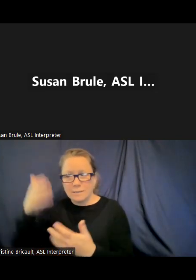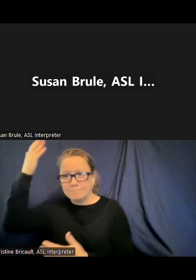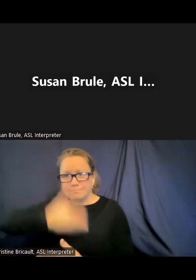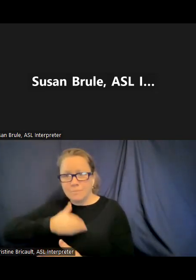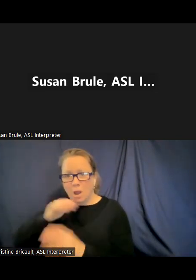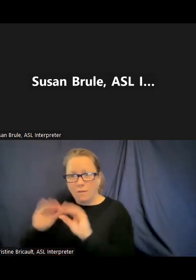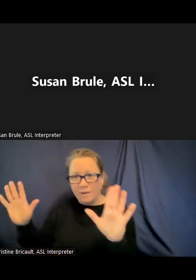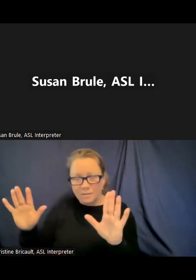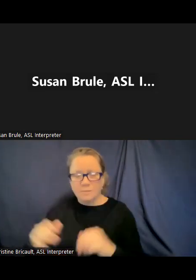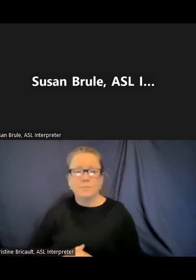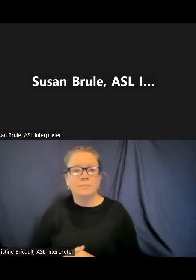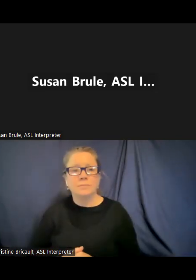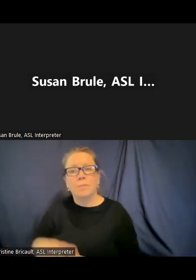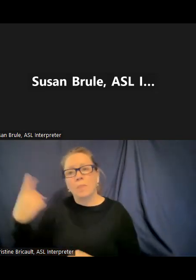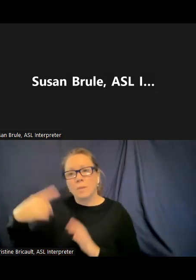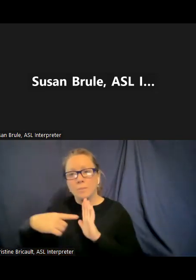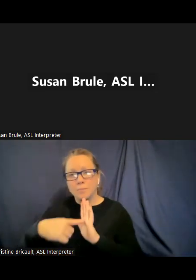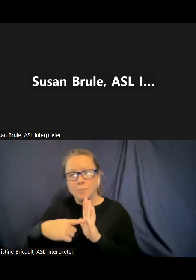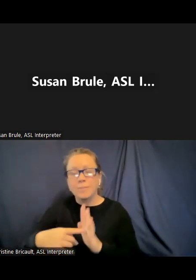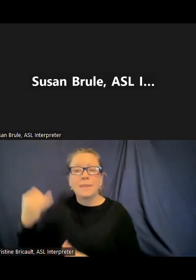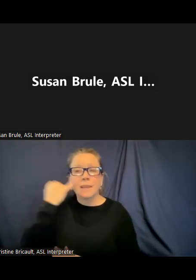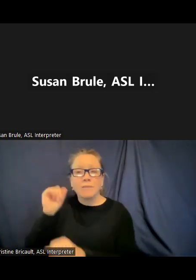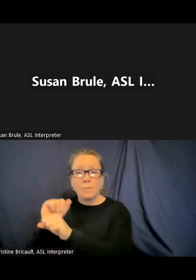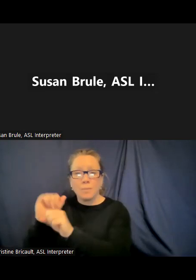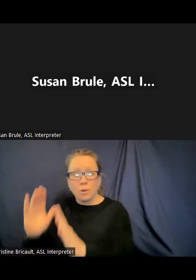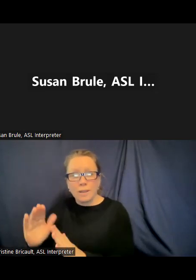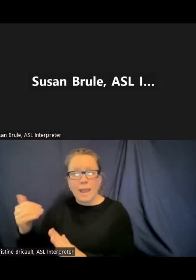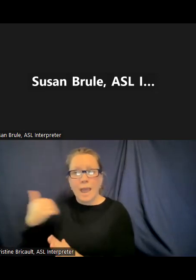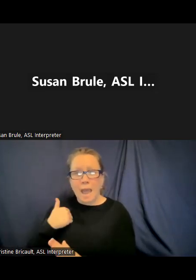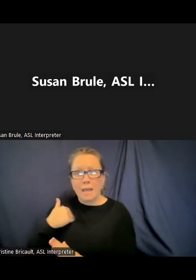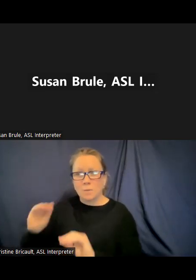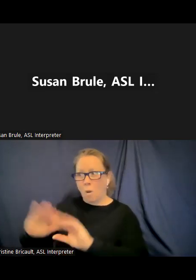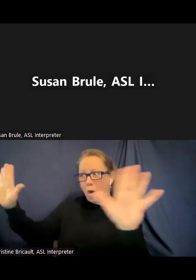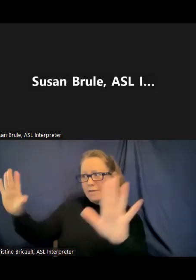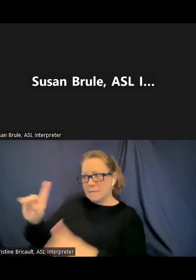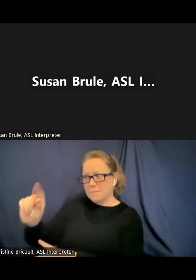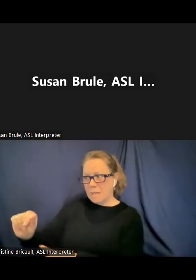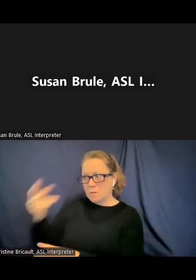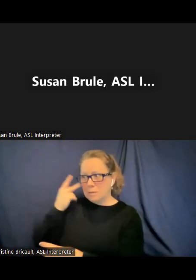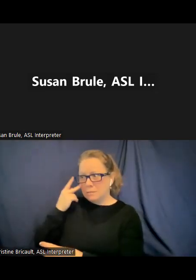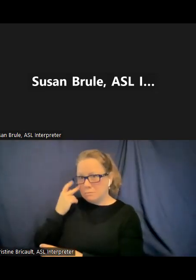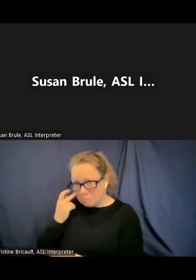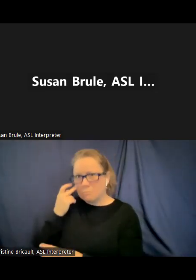So if the employee has an obvious disability and their need for a